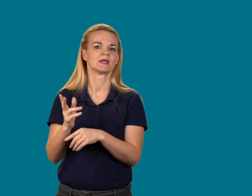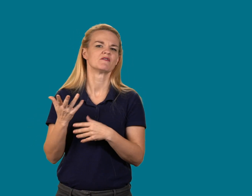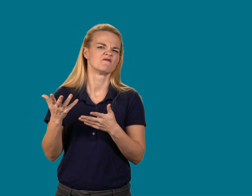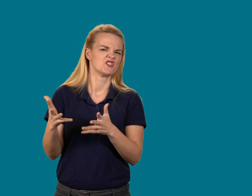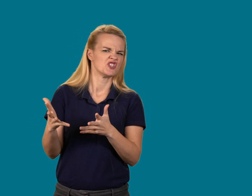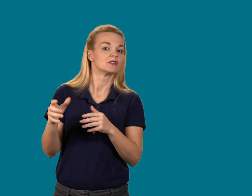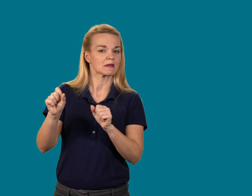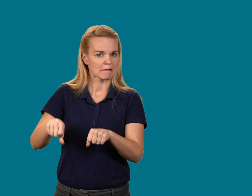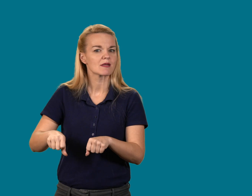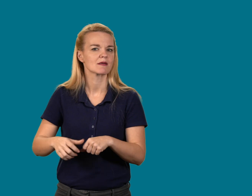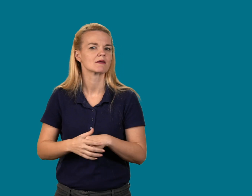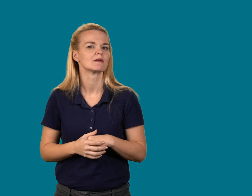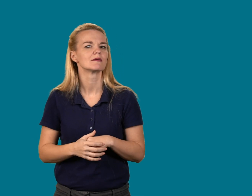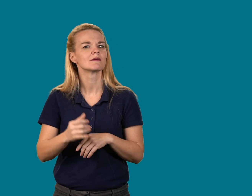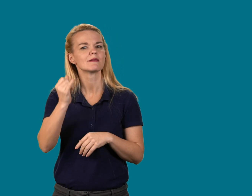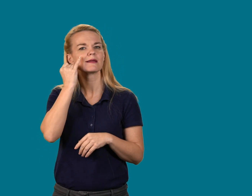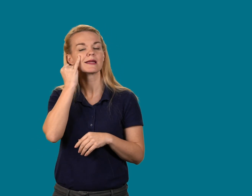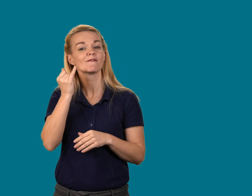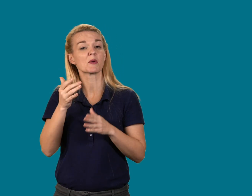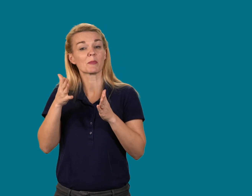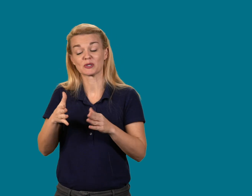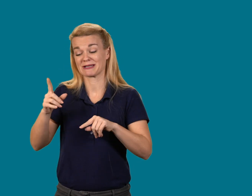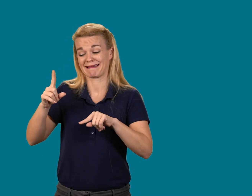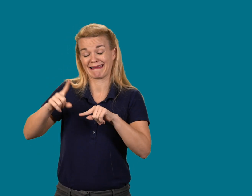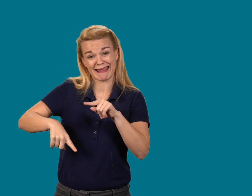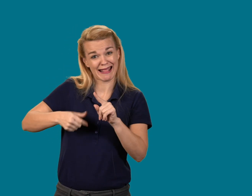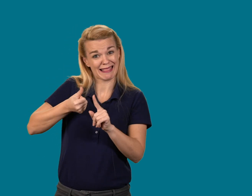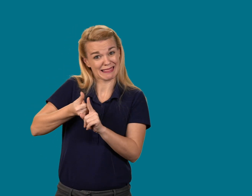after each use, if able.